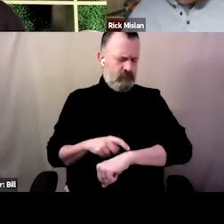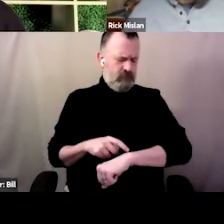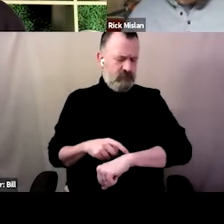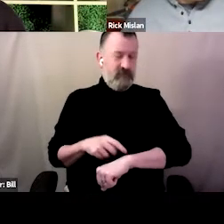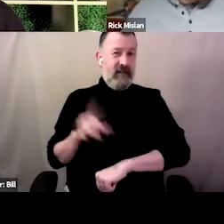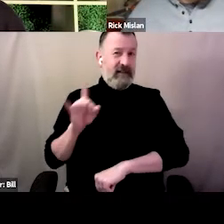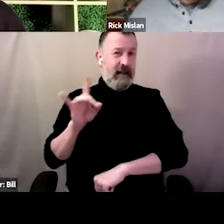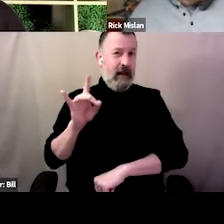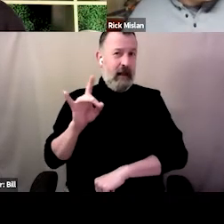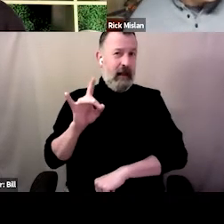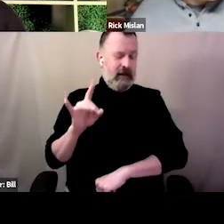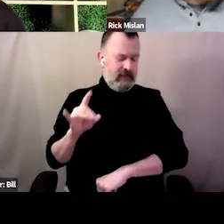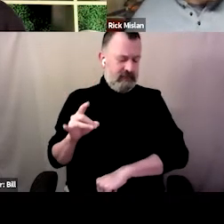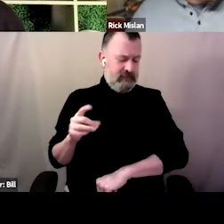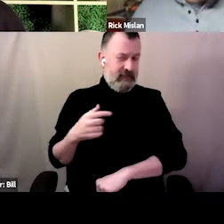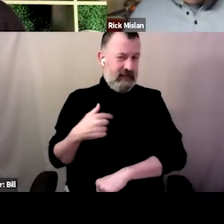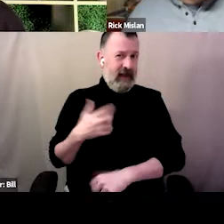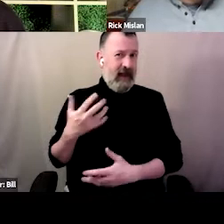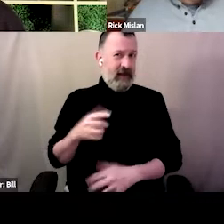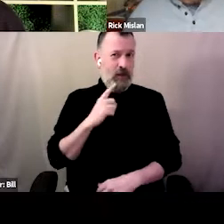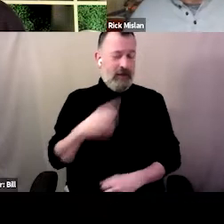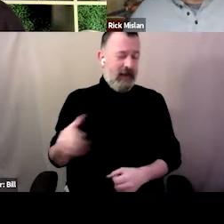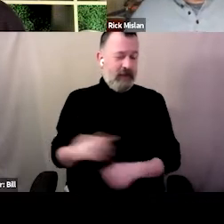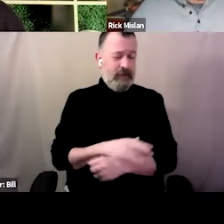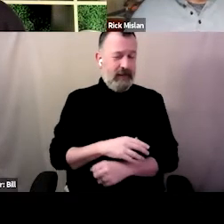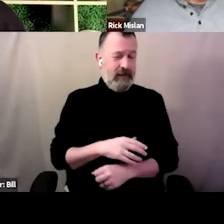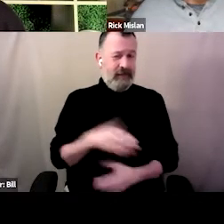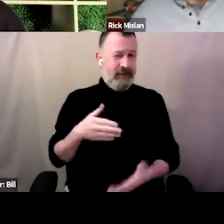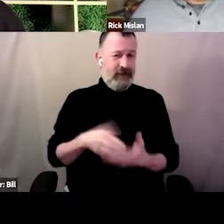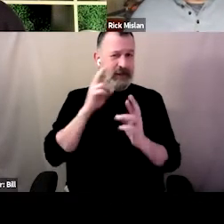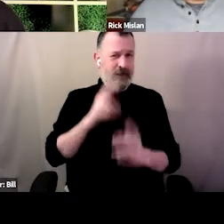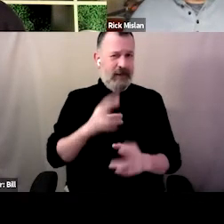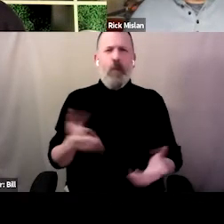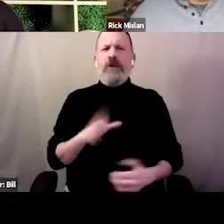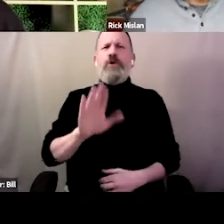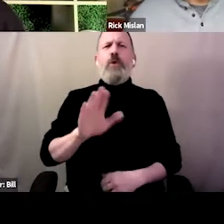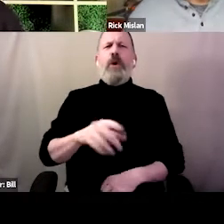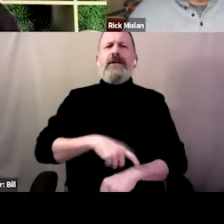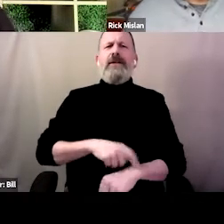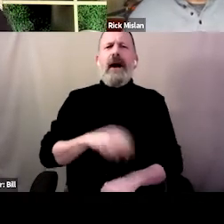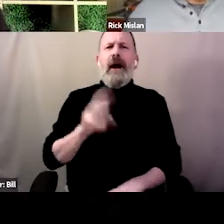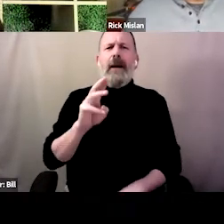don't want to be totally disrespectful. But you know what's your timeline, like, are you good Rick Mislan: Sir, Rick Mislan: Yeah. All right.